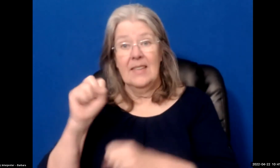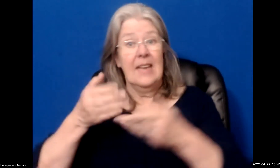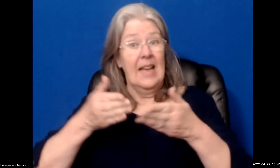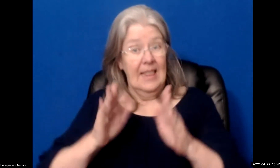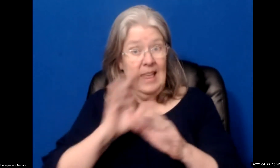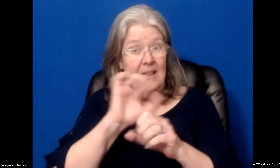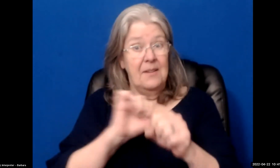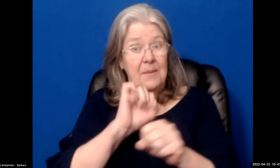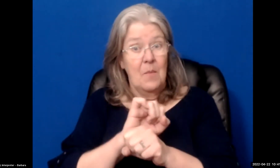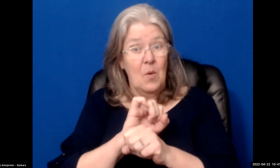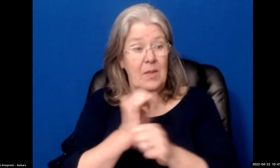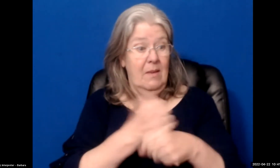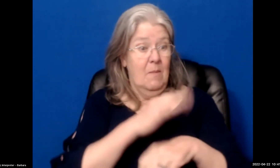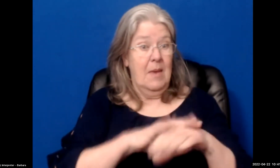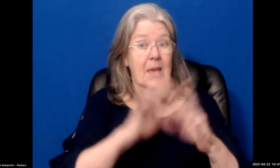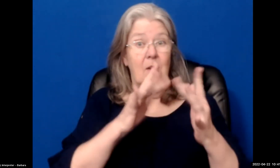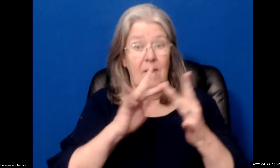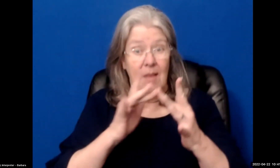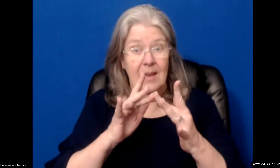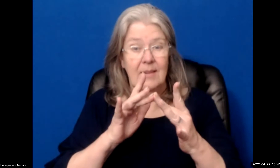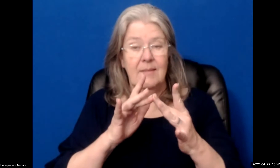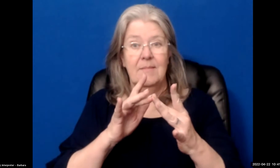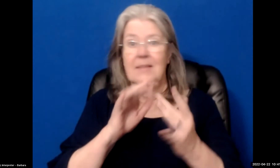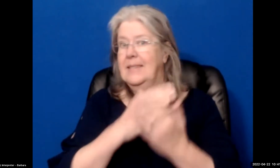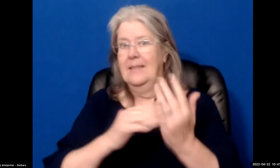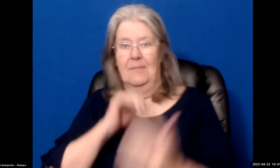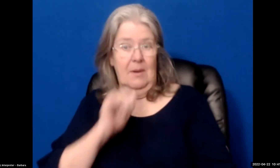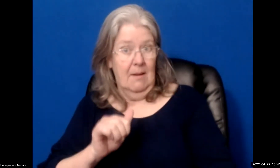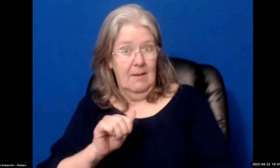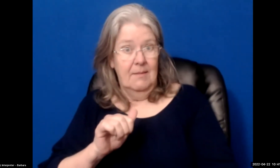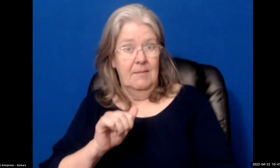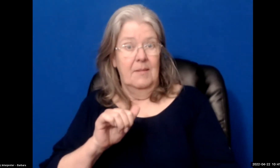to be made online, but it did not --